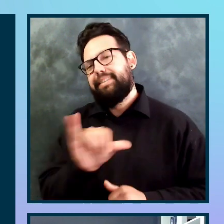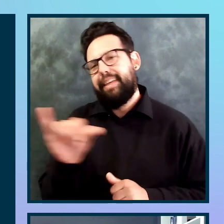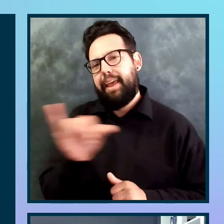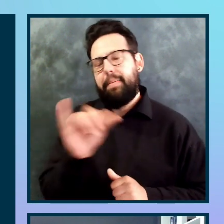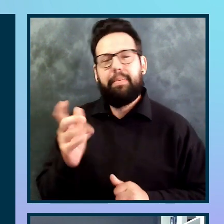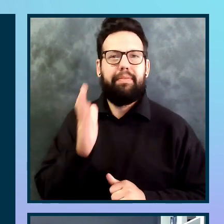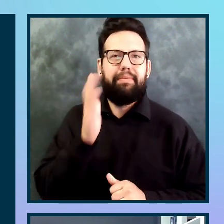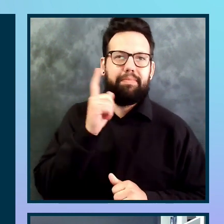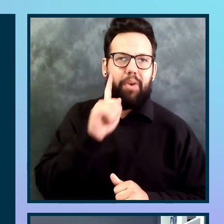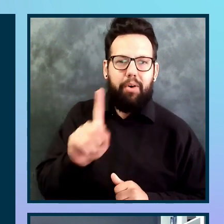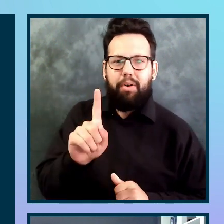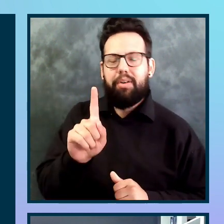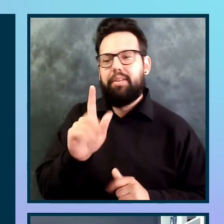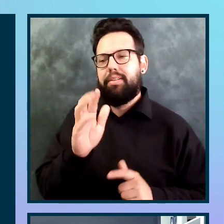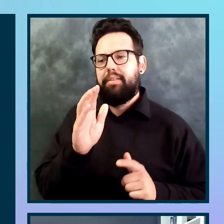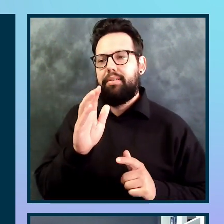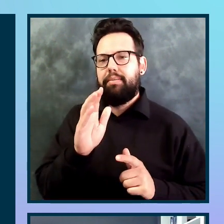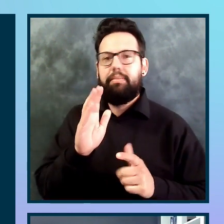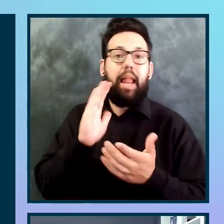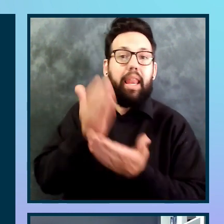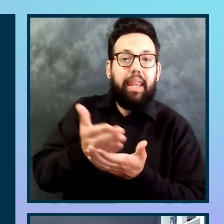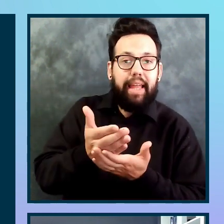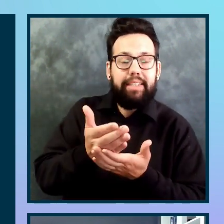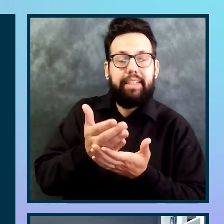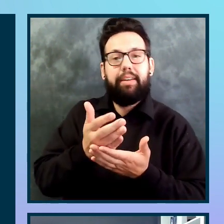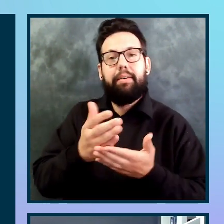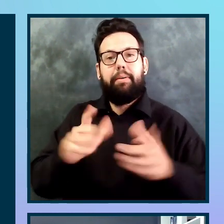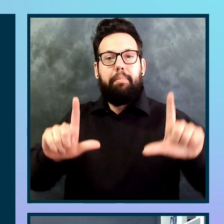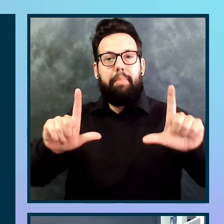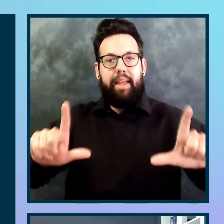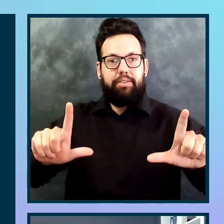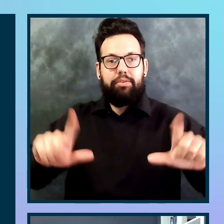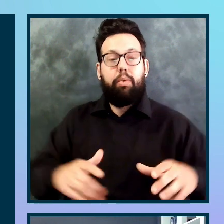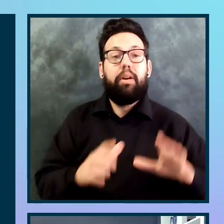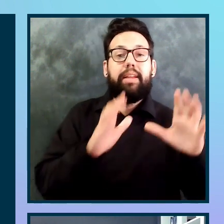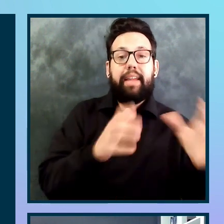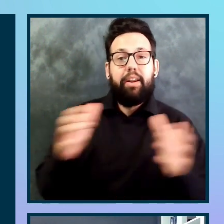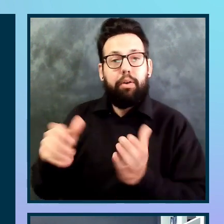or category landing pages. They are typically designed and interacted the same way.